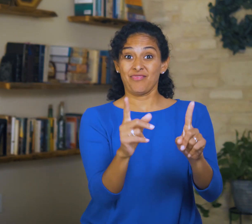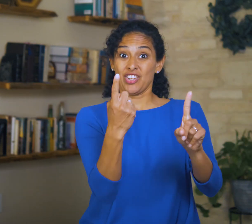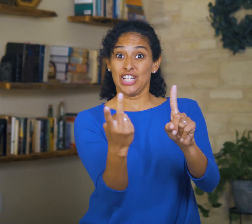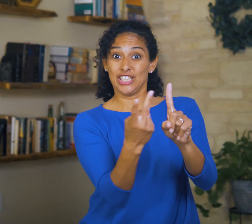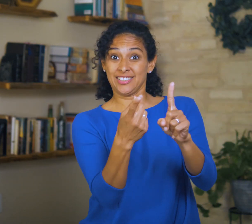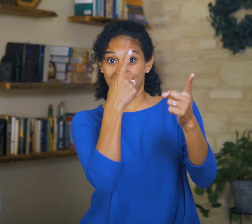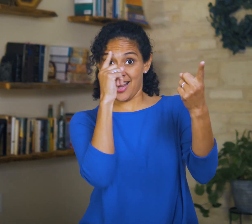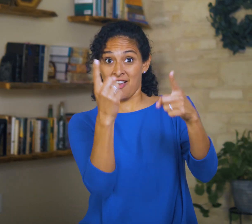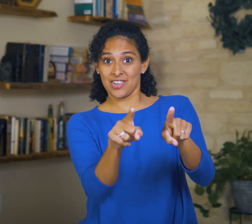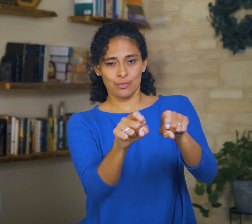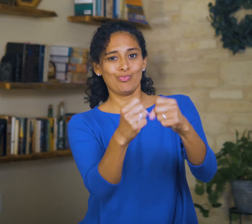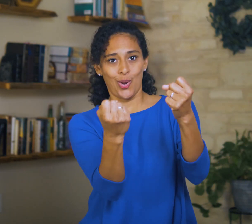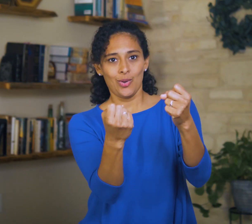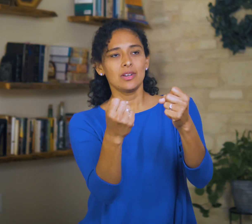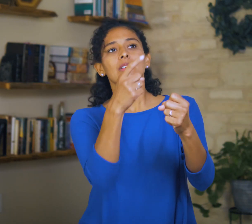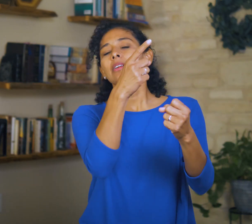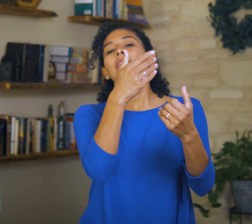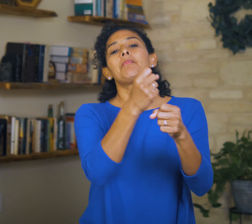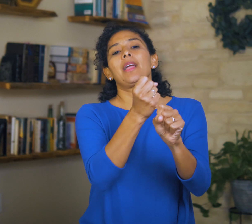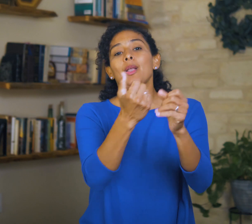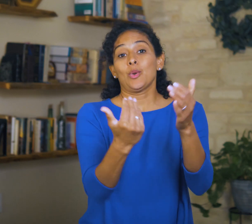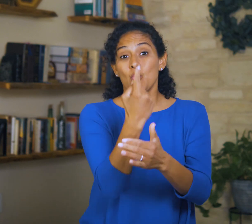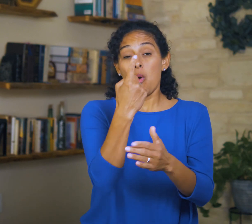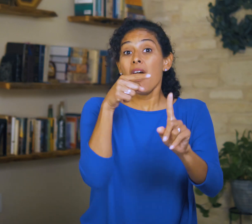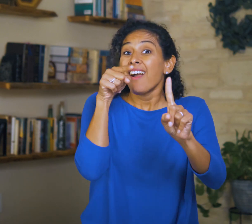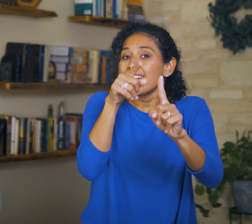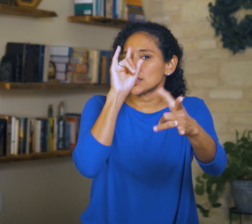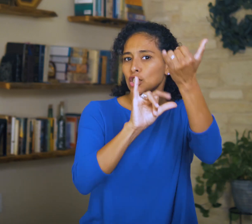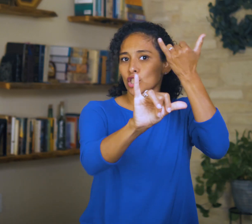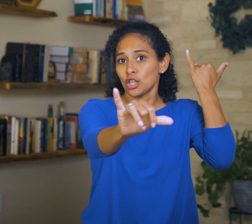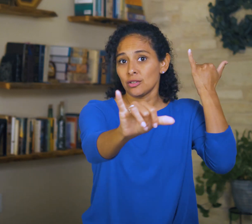They broke the conditional covenant, so He makes an eternal one.